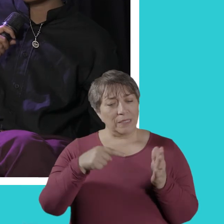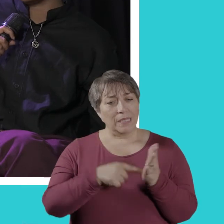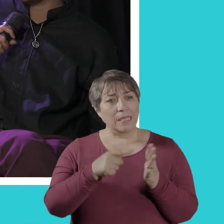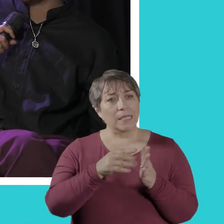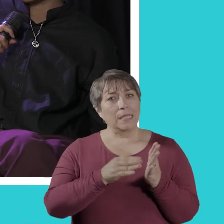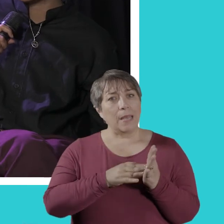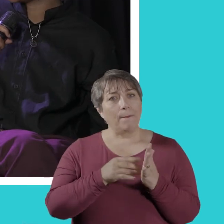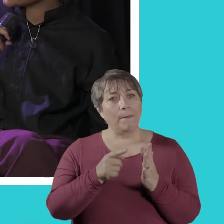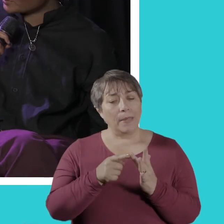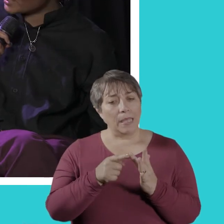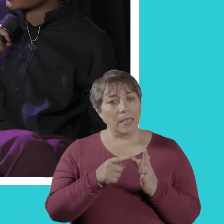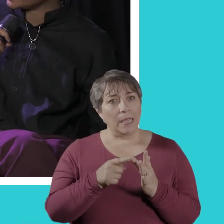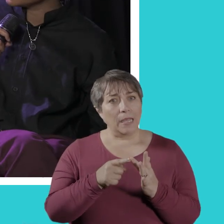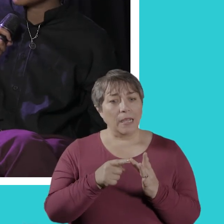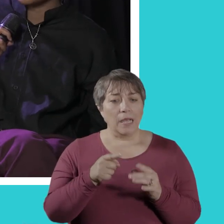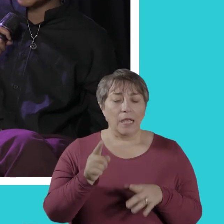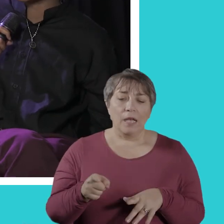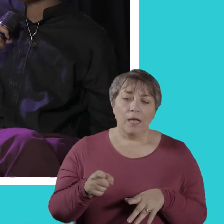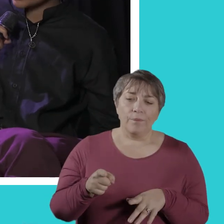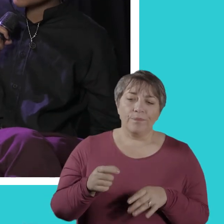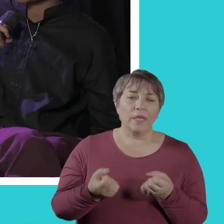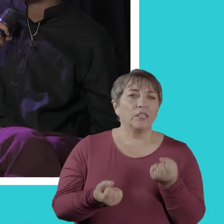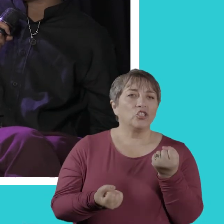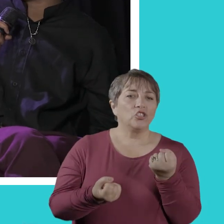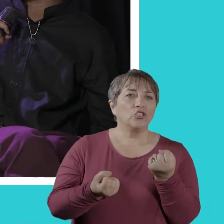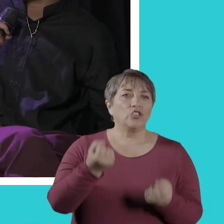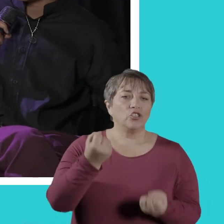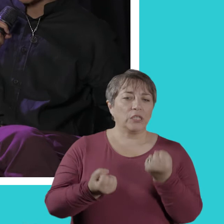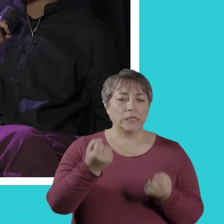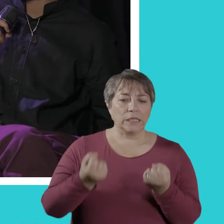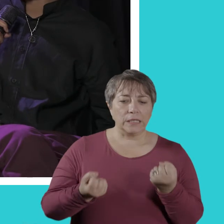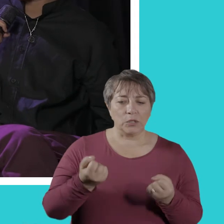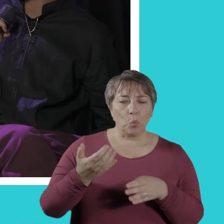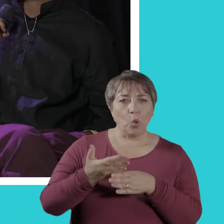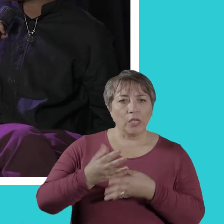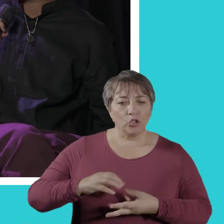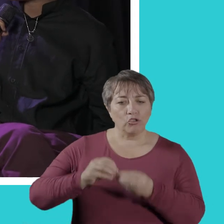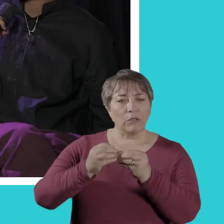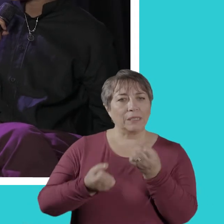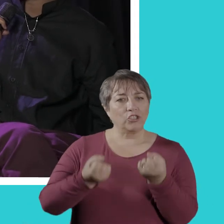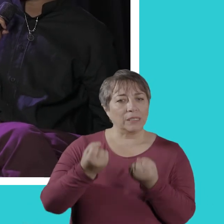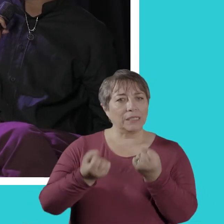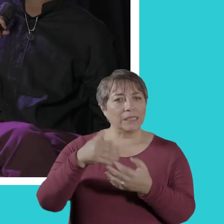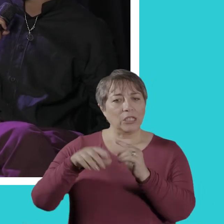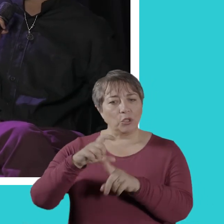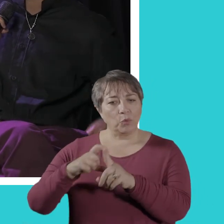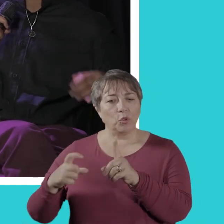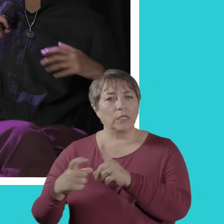to creating community really doing the work of community around young marginalized people so that